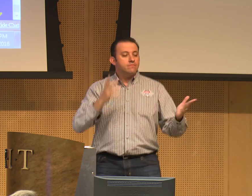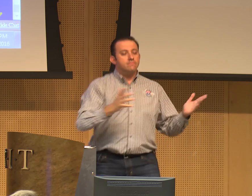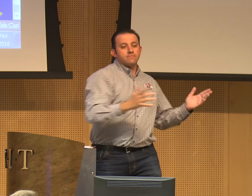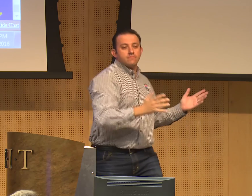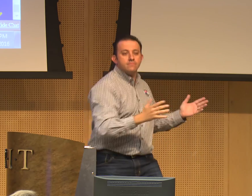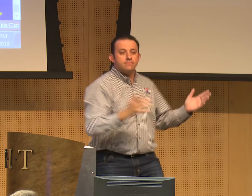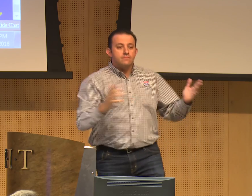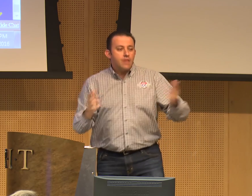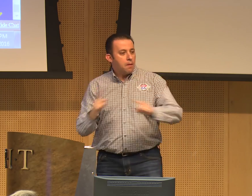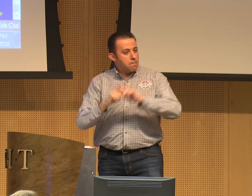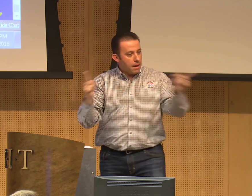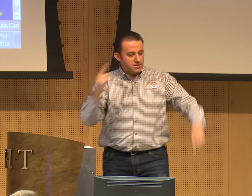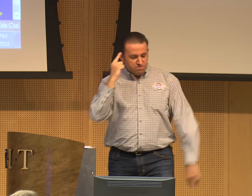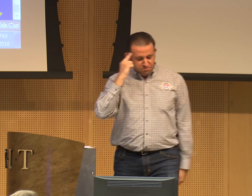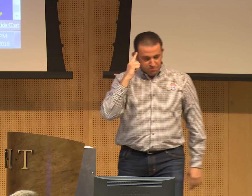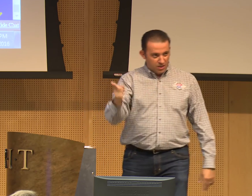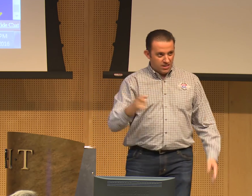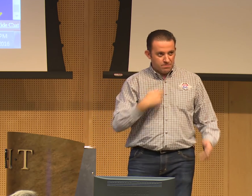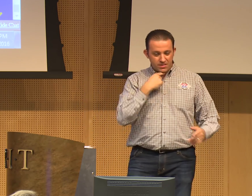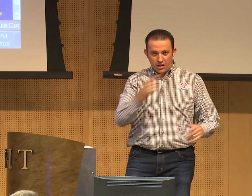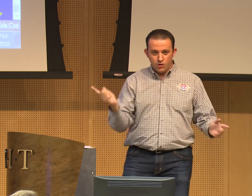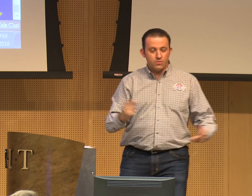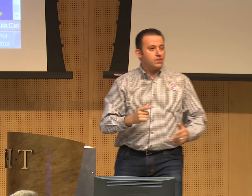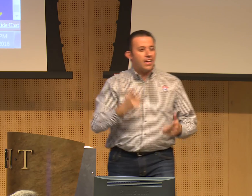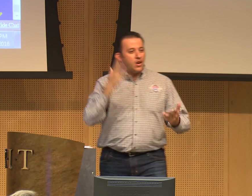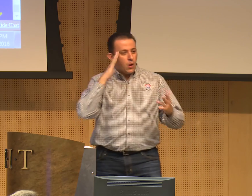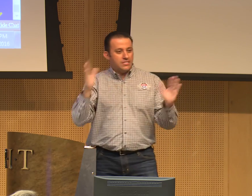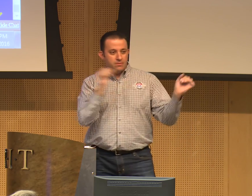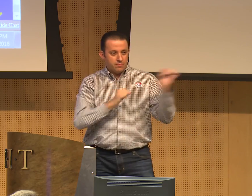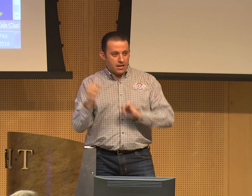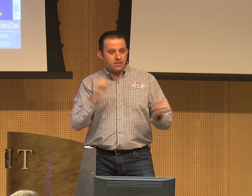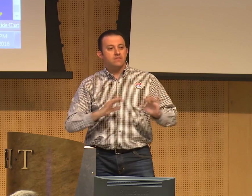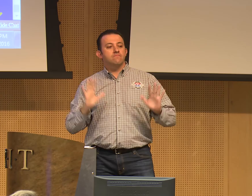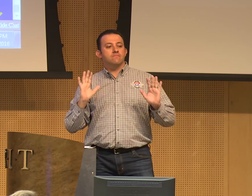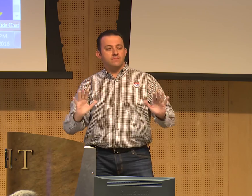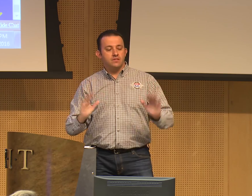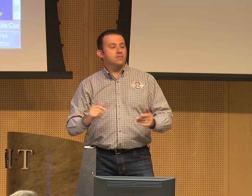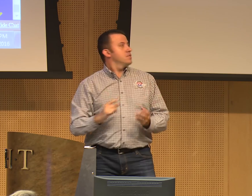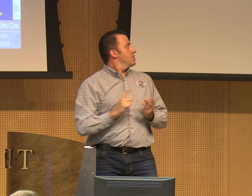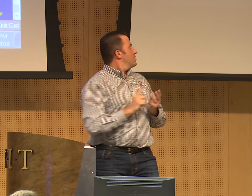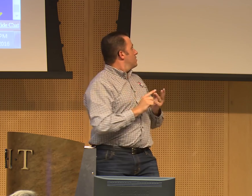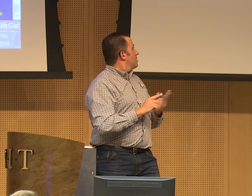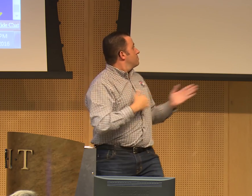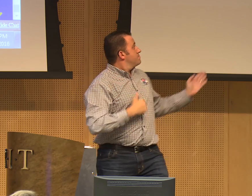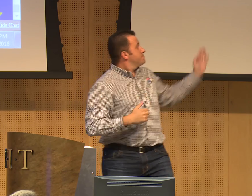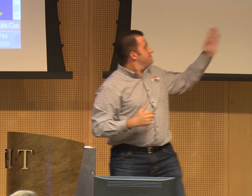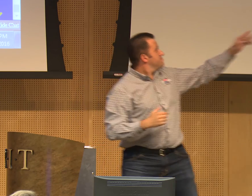He's--he's dancing on the floor, but he is a brilliant businessman. He's a great strategic planner.